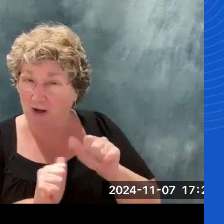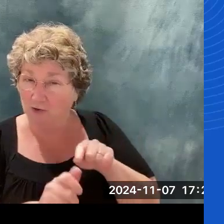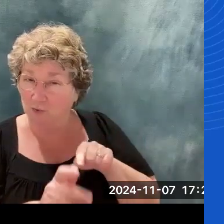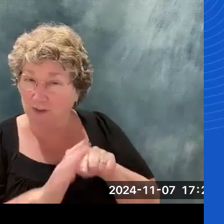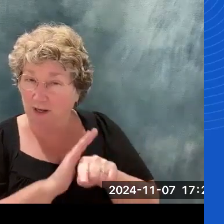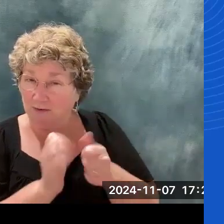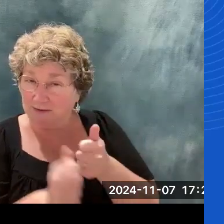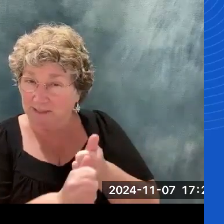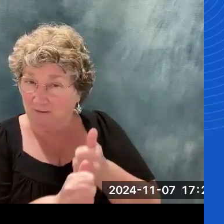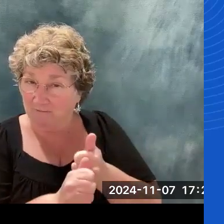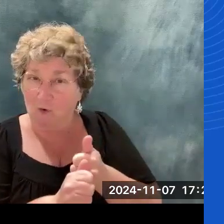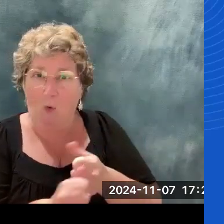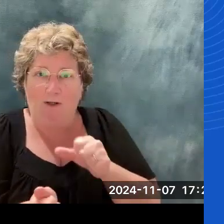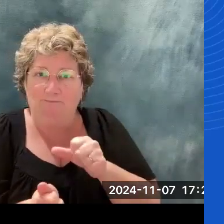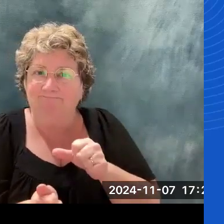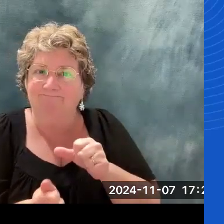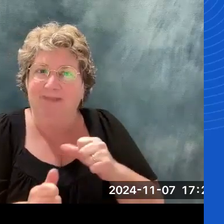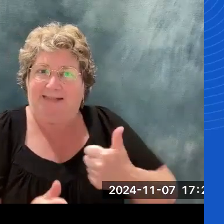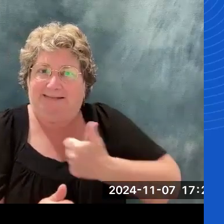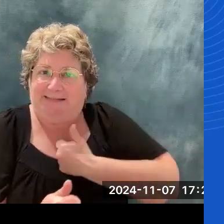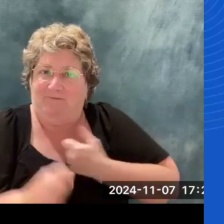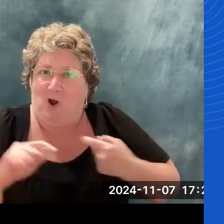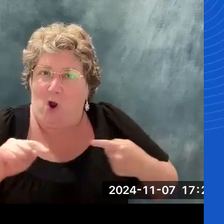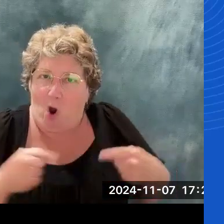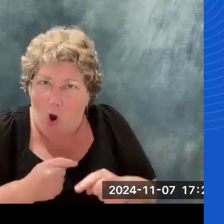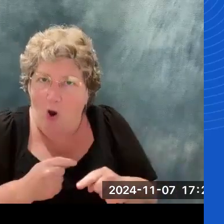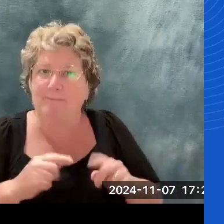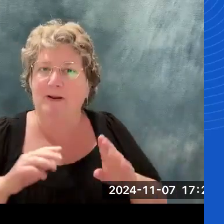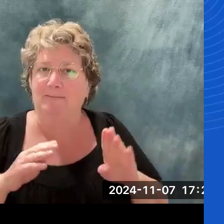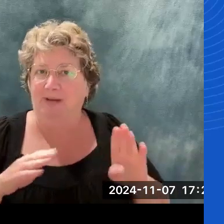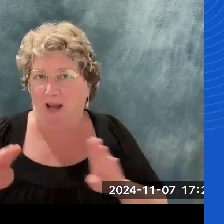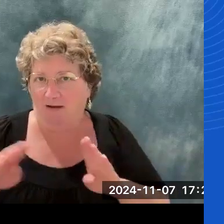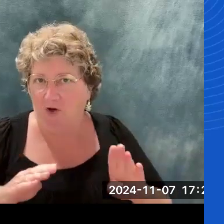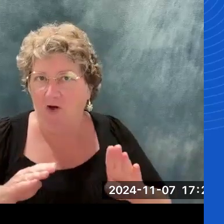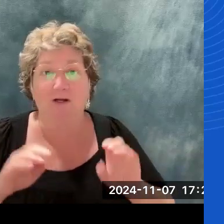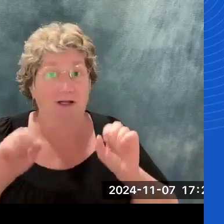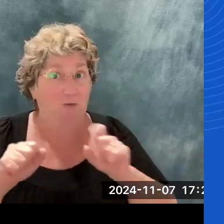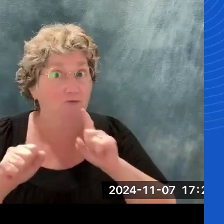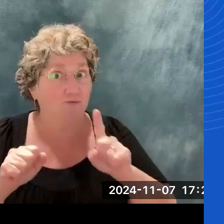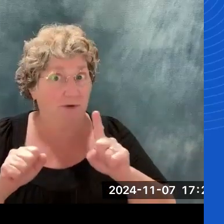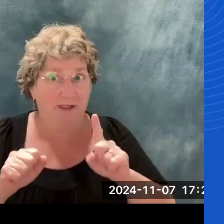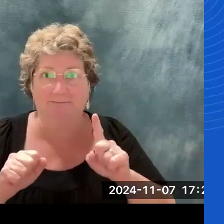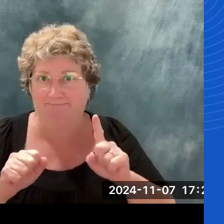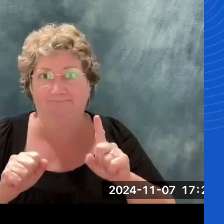or self-harm behavior has shown to significantly raise the risk of future attempts.